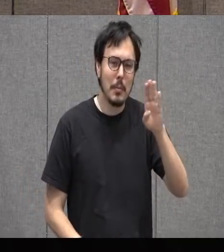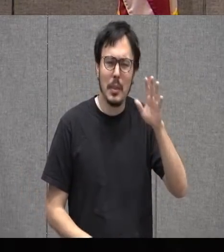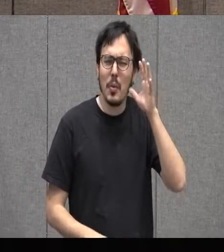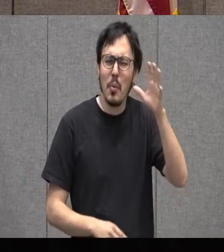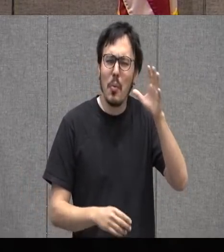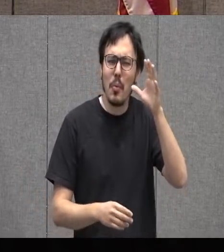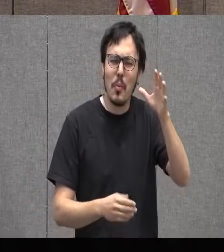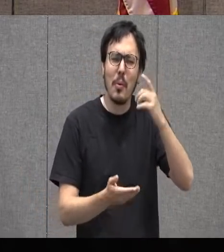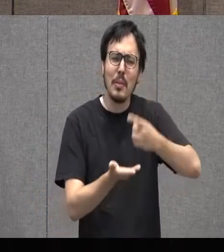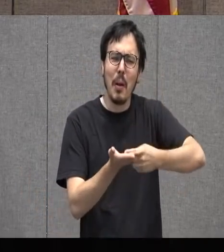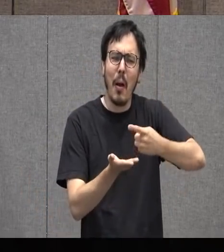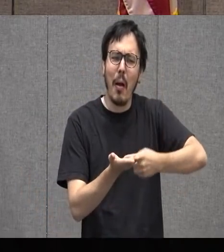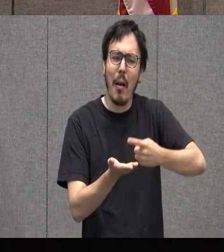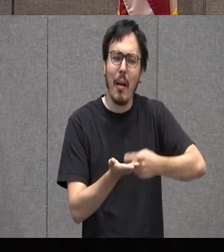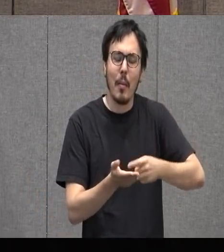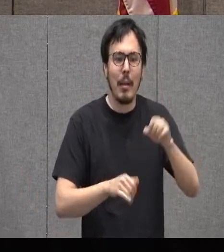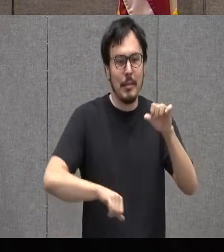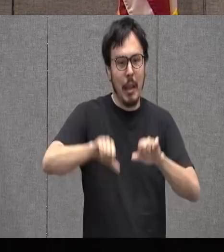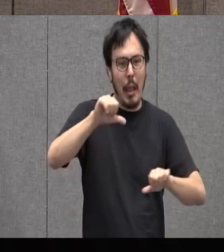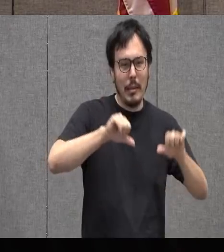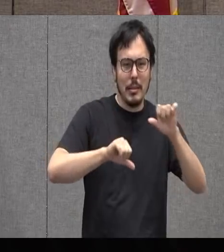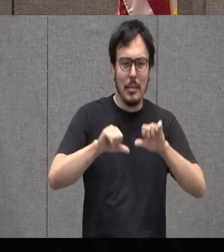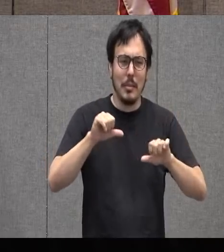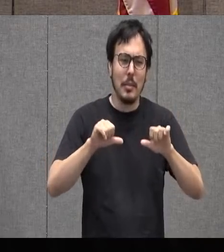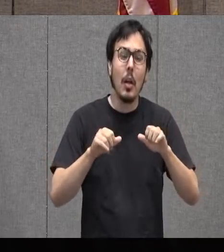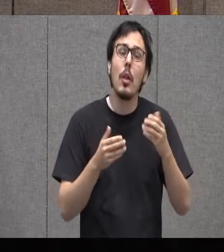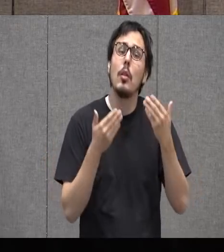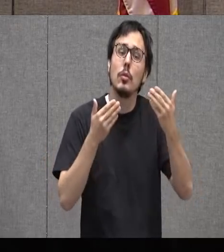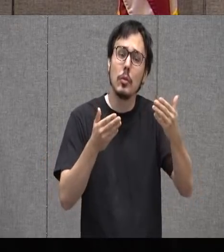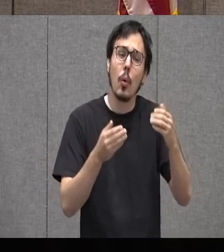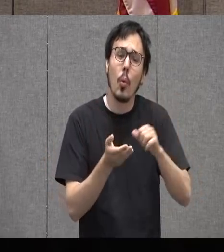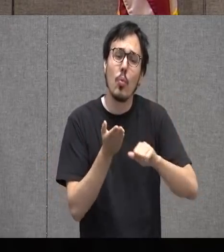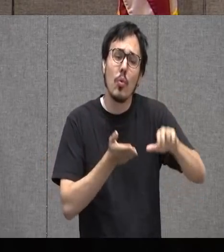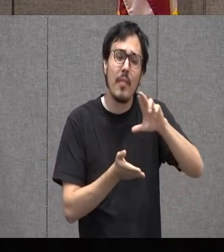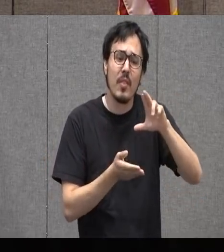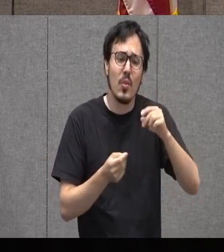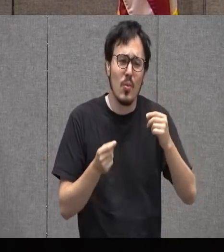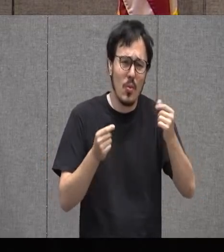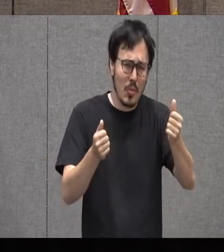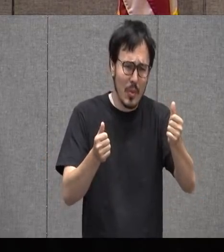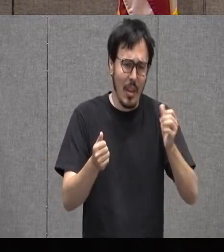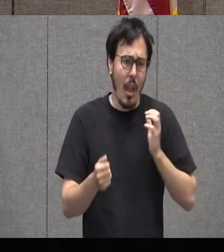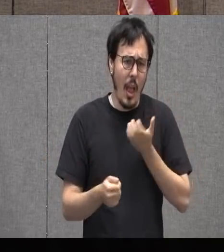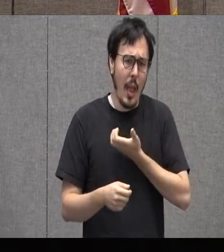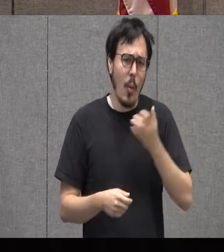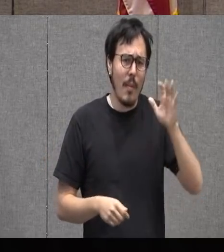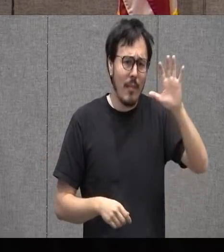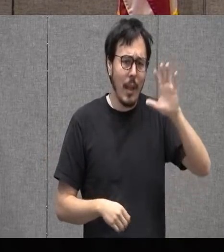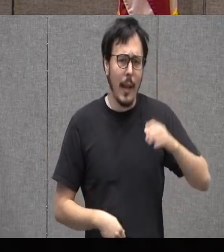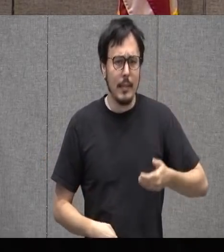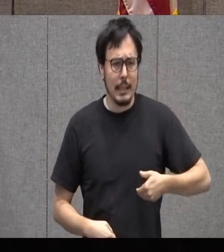Today, let's start with a quick review of our five senses because we always need them ready to pay attention